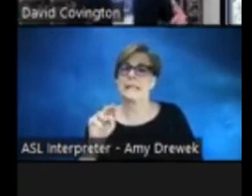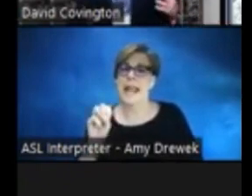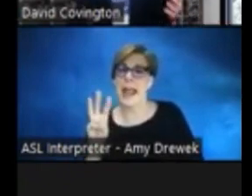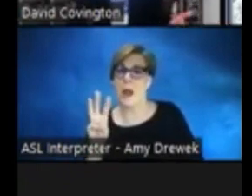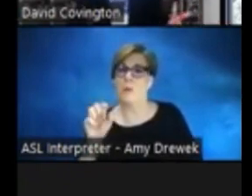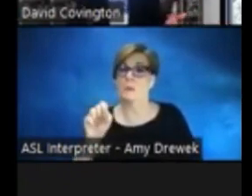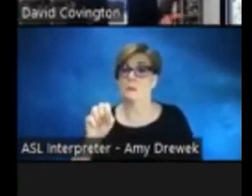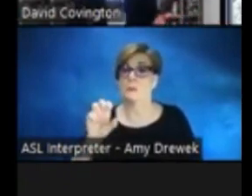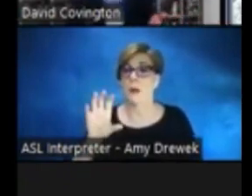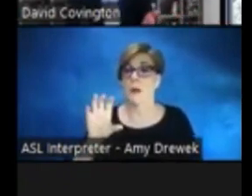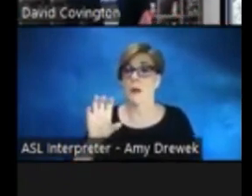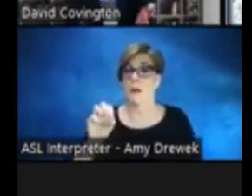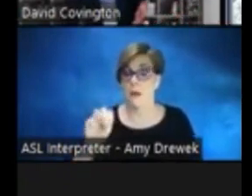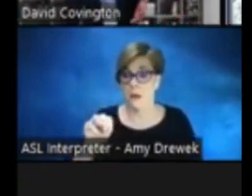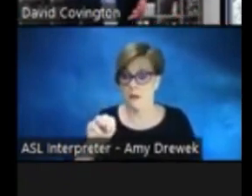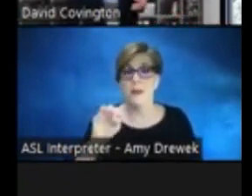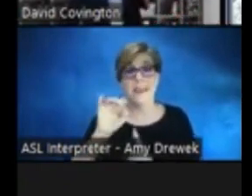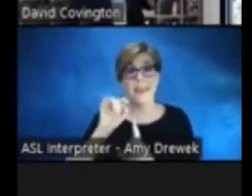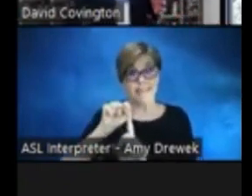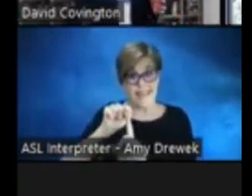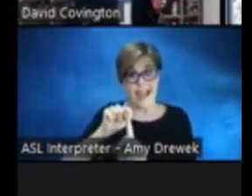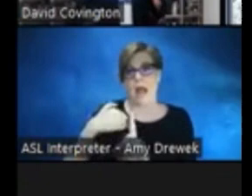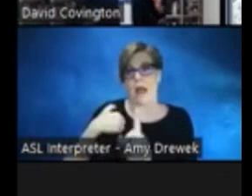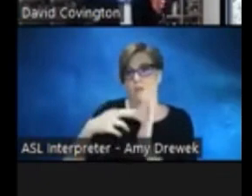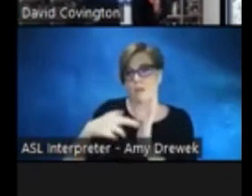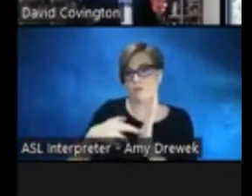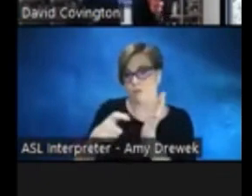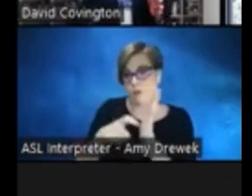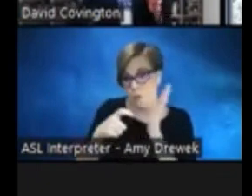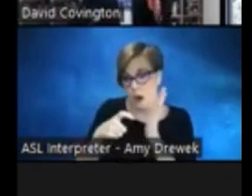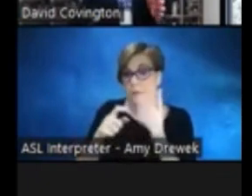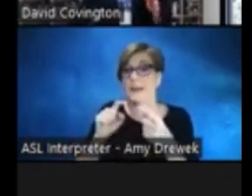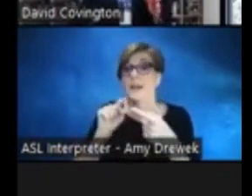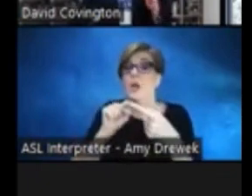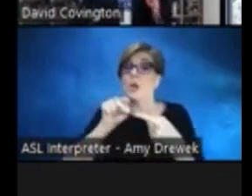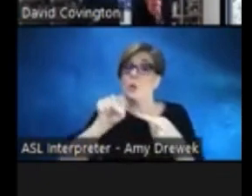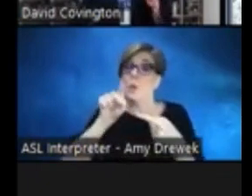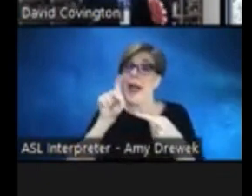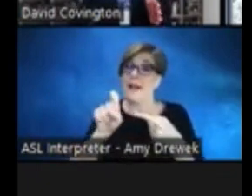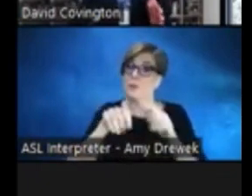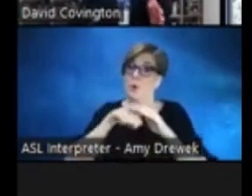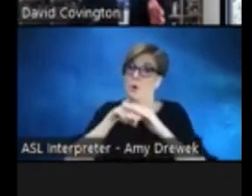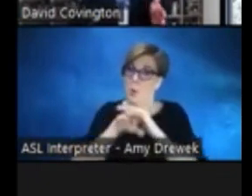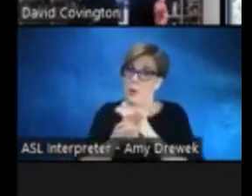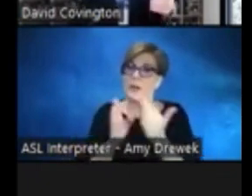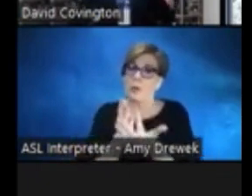THAT WE DID NOT REQUIRE BEFORE. ONE IS COME IN THROUGH AN AUTHENTIC ZOOM ACCOUNT.